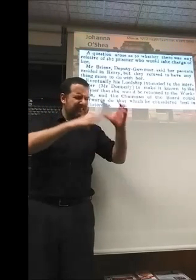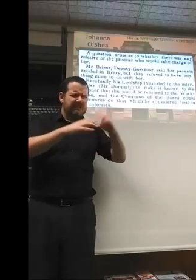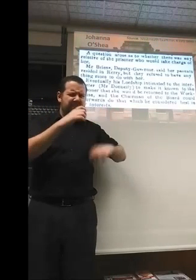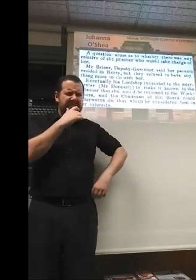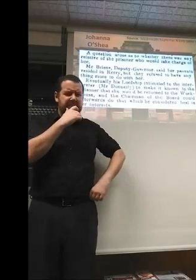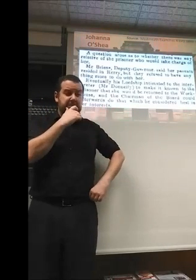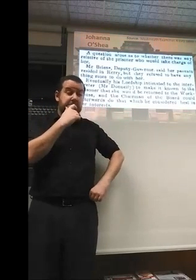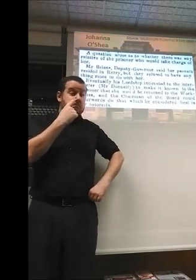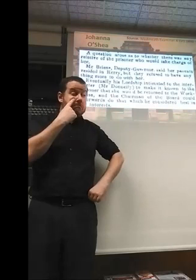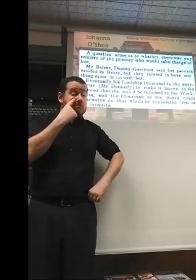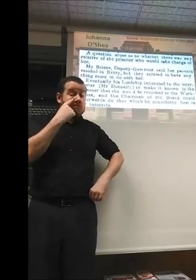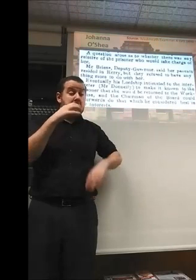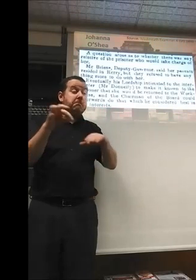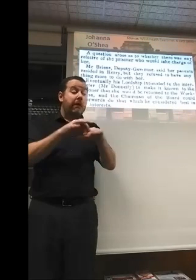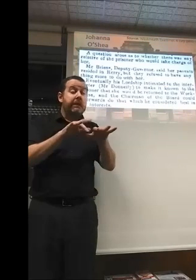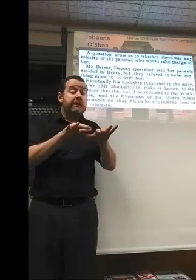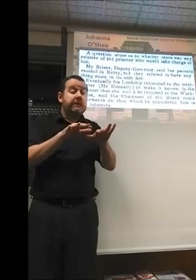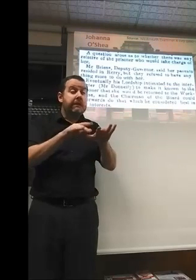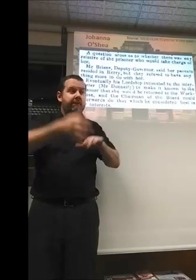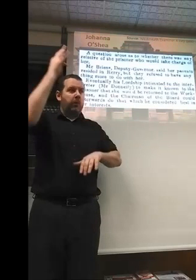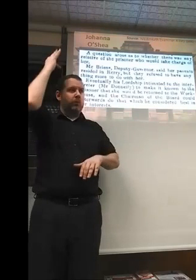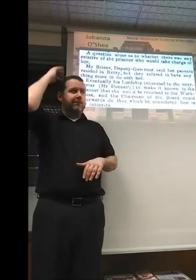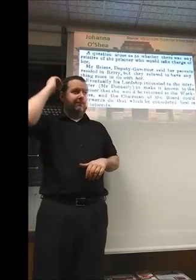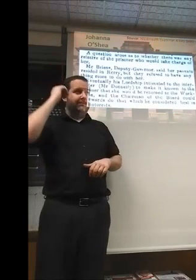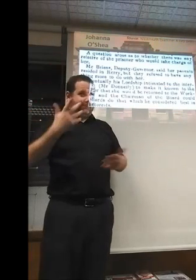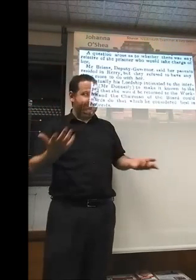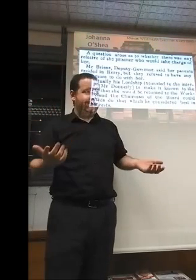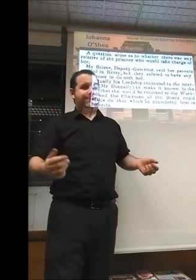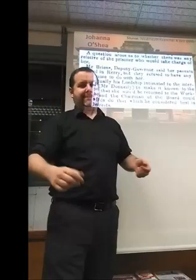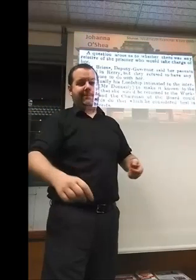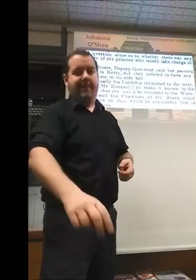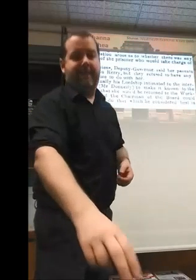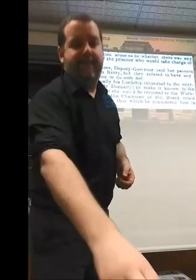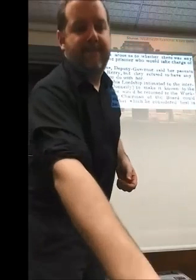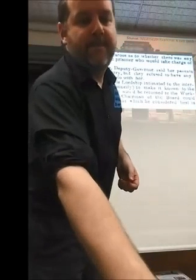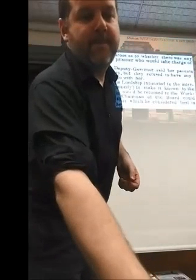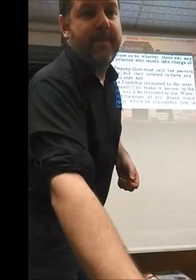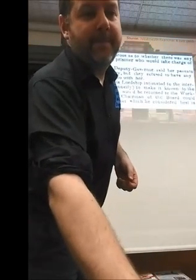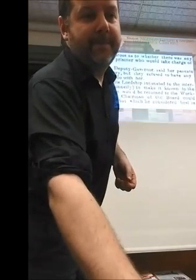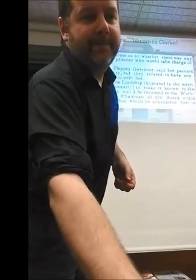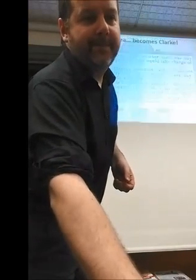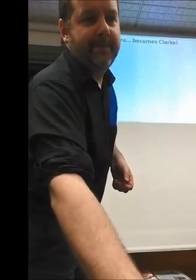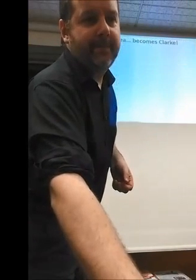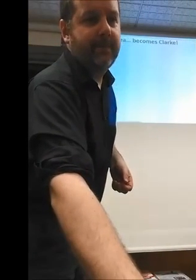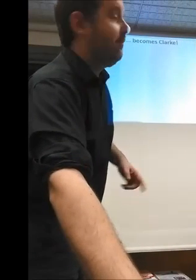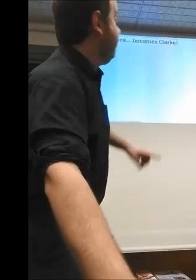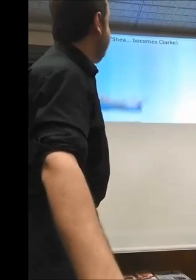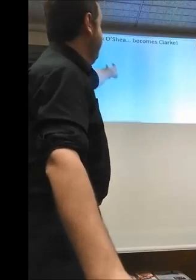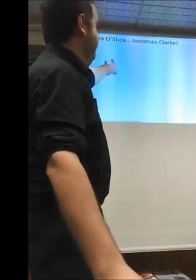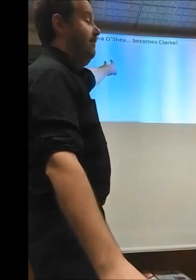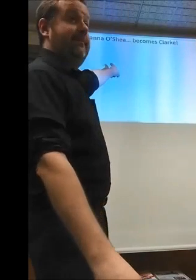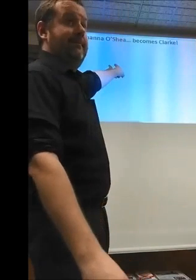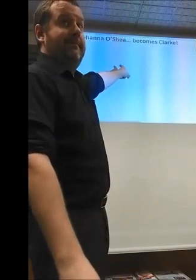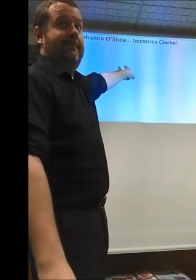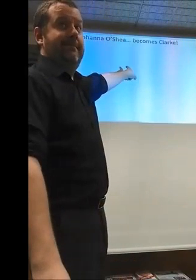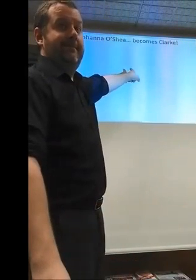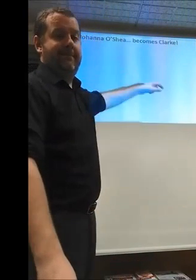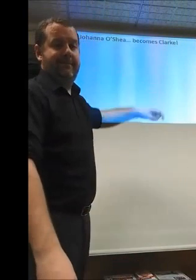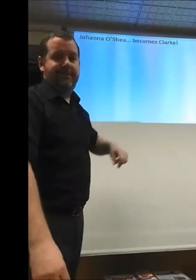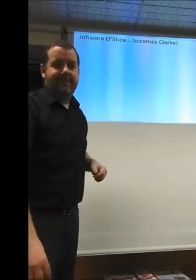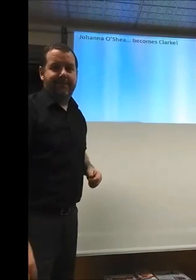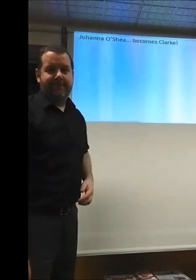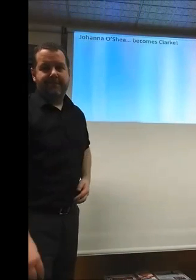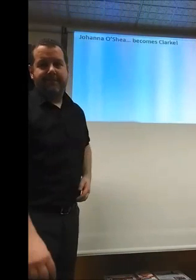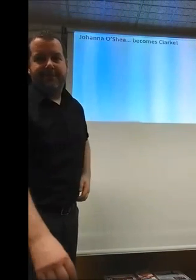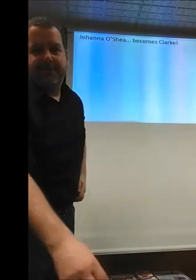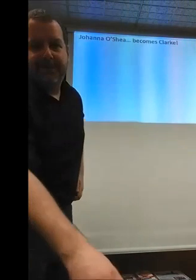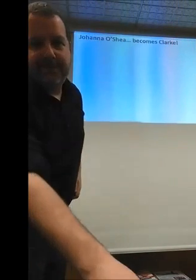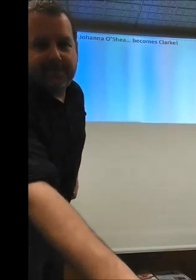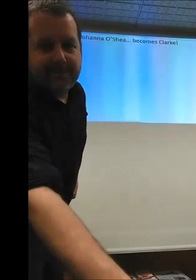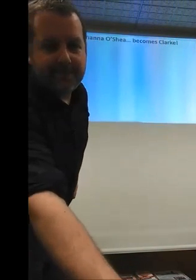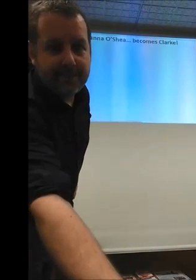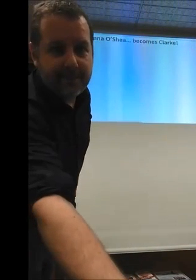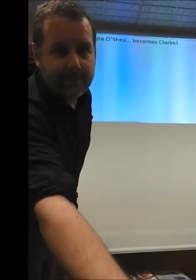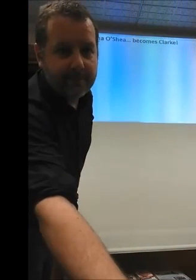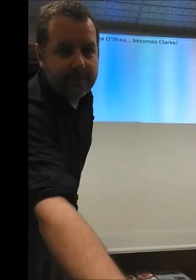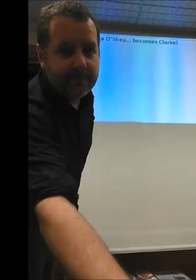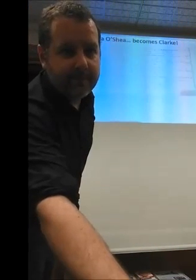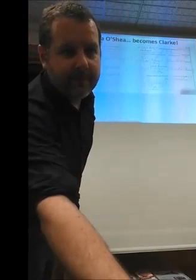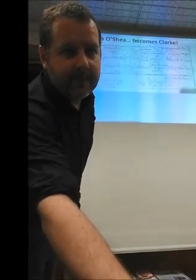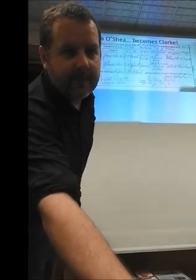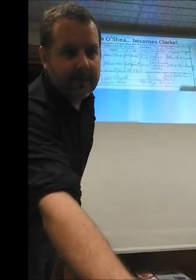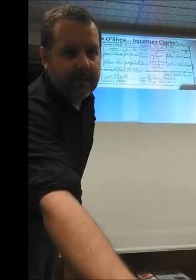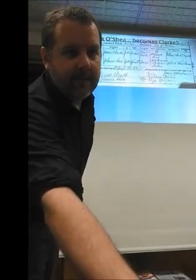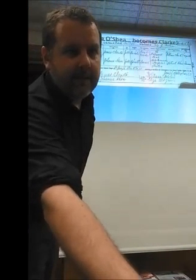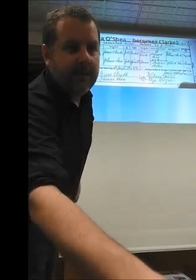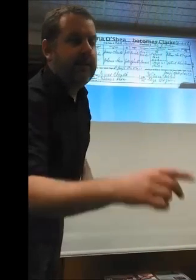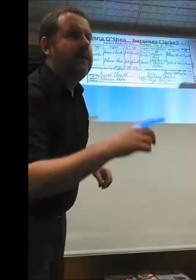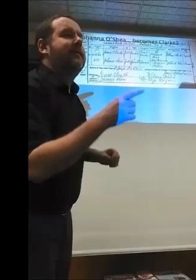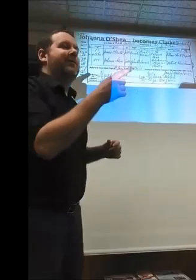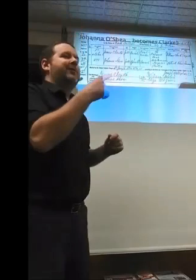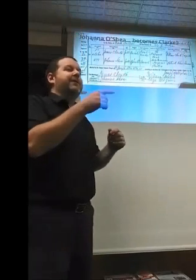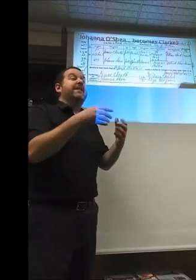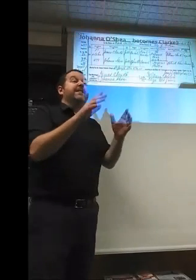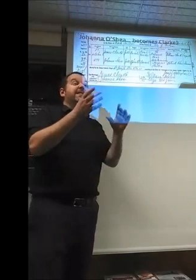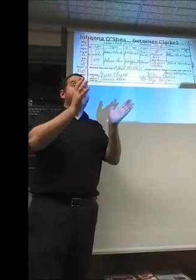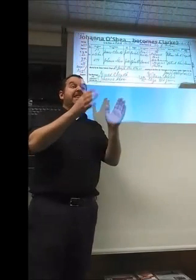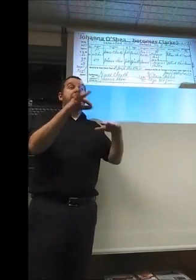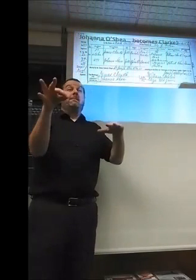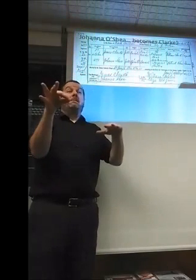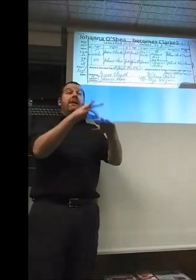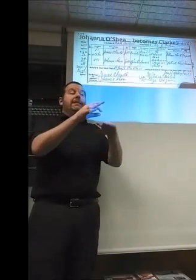the language in the courts was a little bit different at that time.